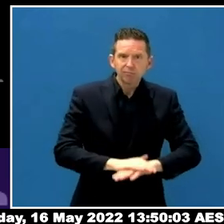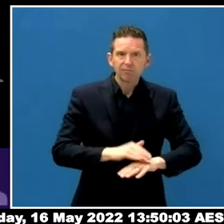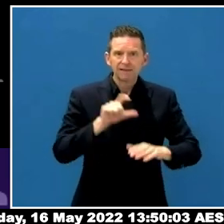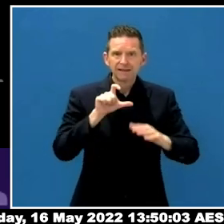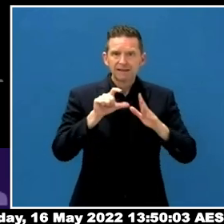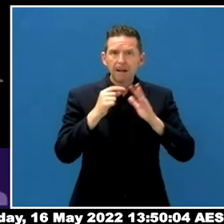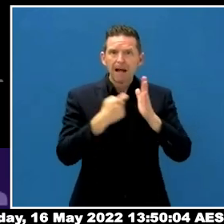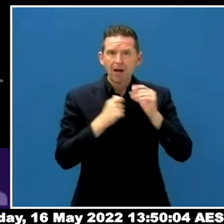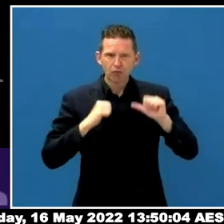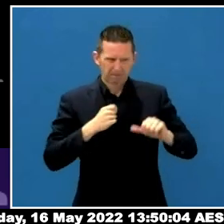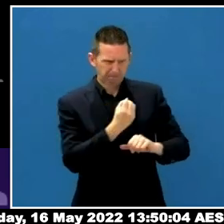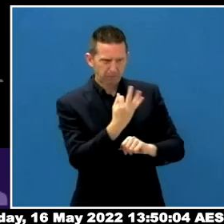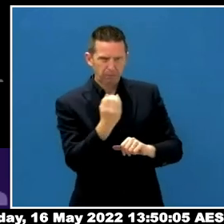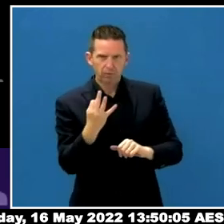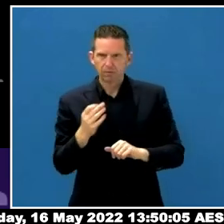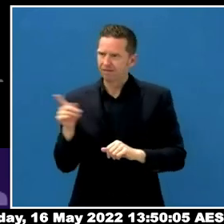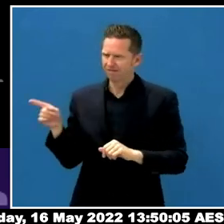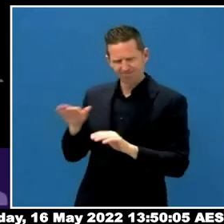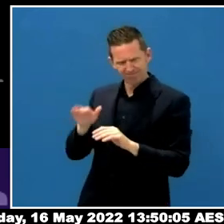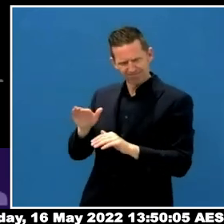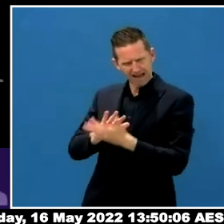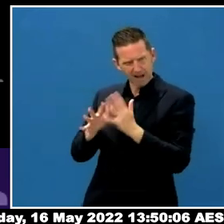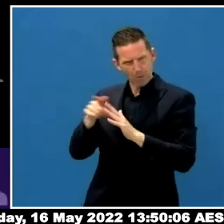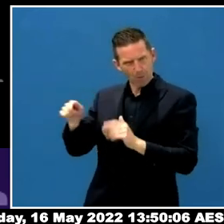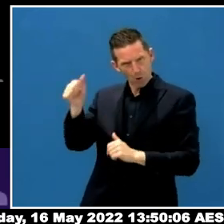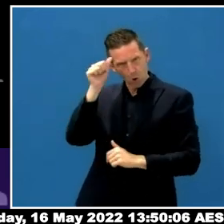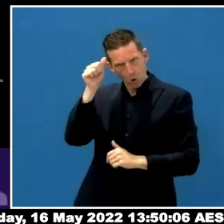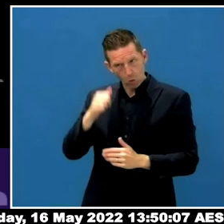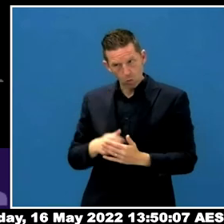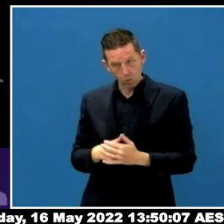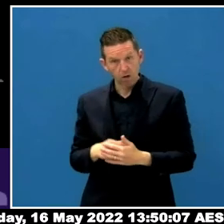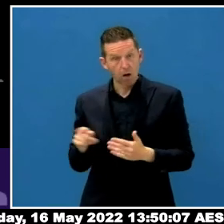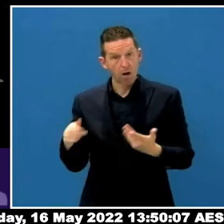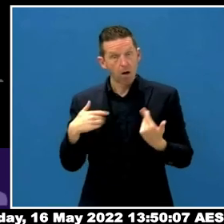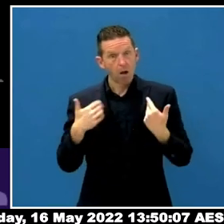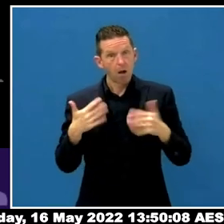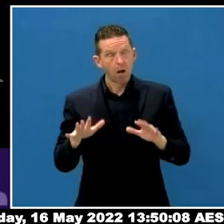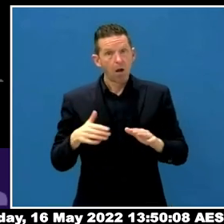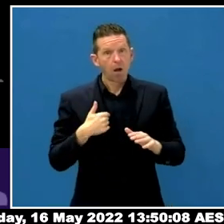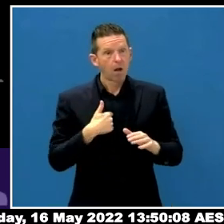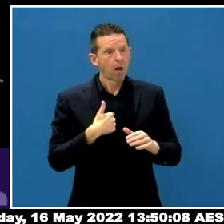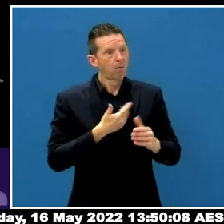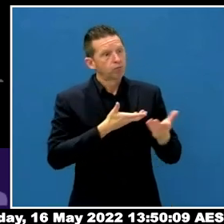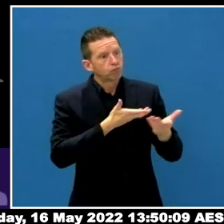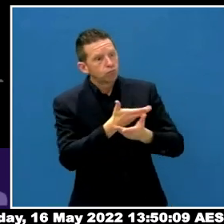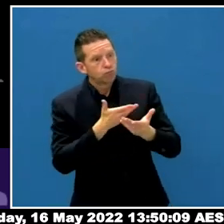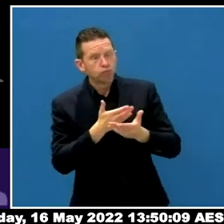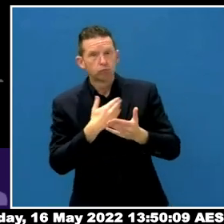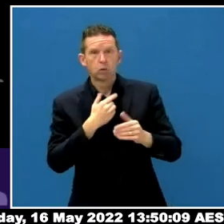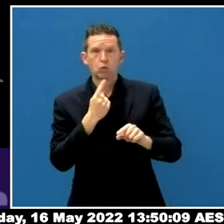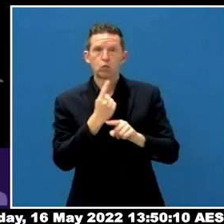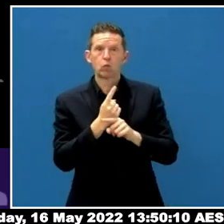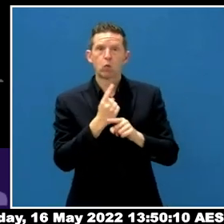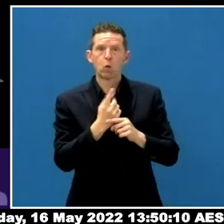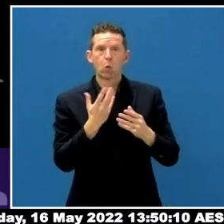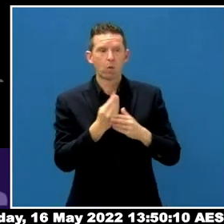Speaking to the - to the actually Lifestyle Assistants. Alright. And what years are you talking?